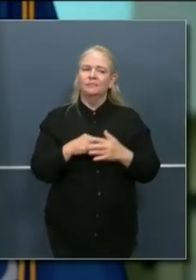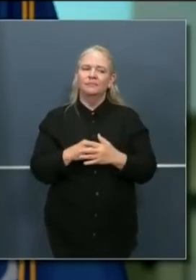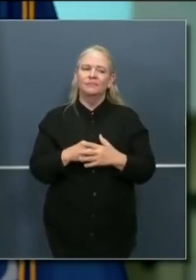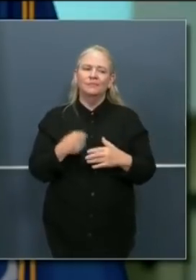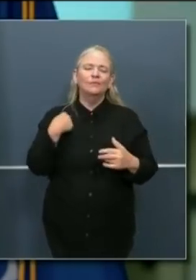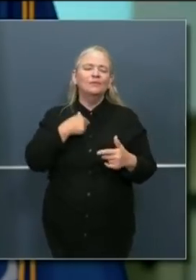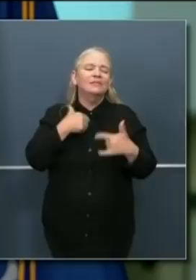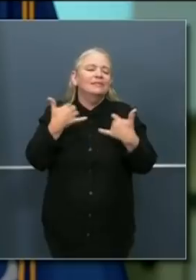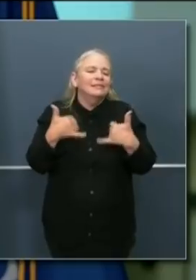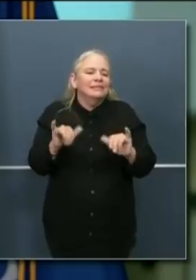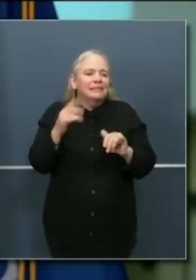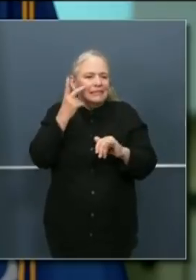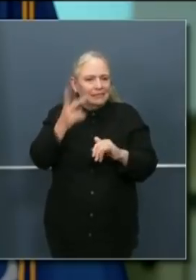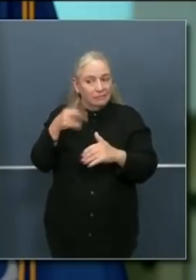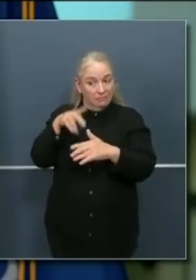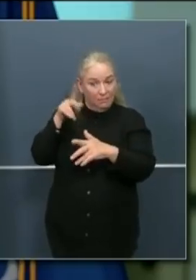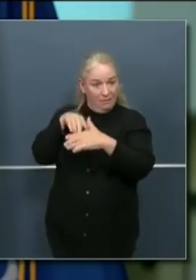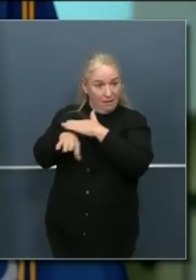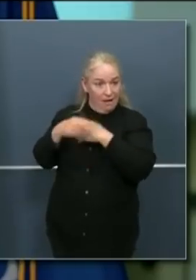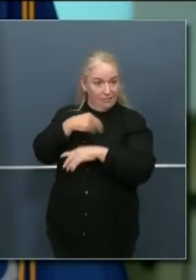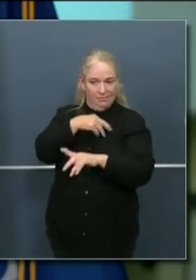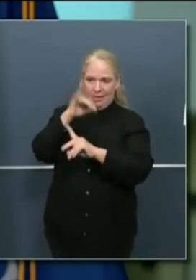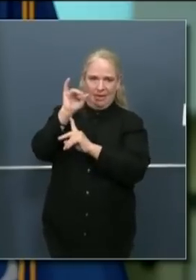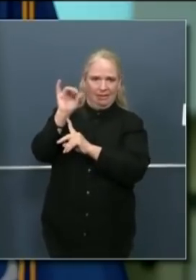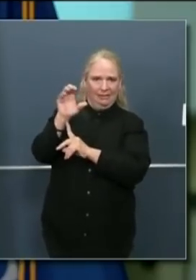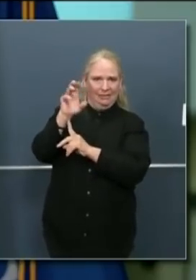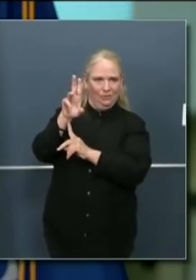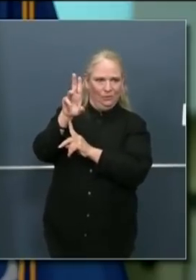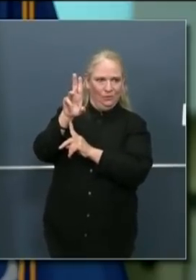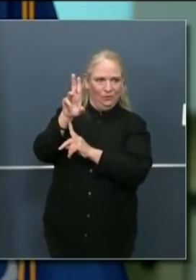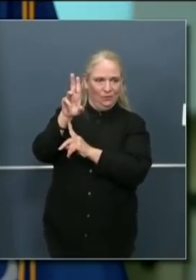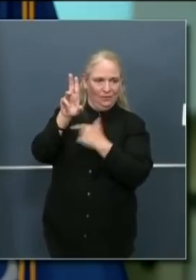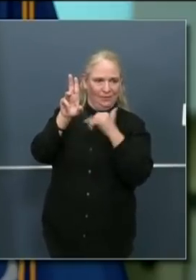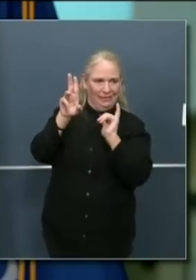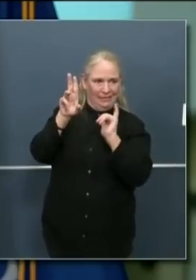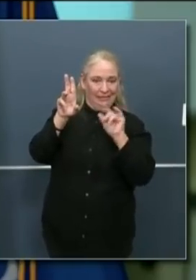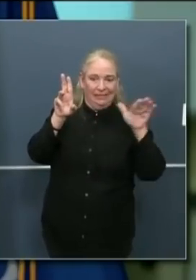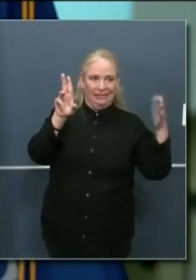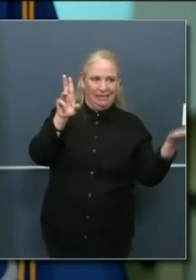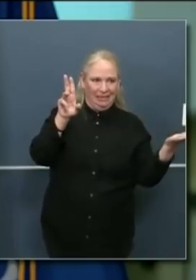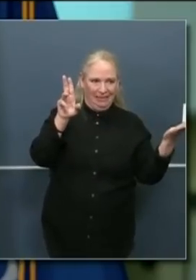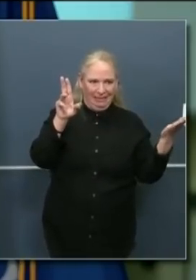IN MORTALITY. THAT SAID, THOSE ARE LAGGING INDICATORS OF HOSPITALIZATIONS,